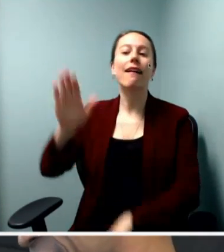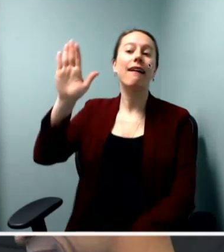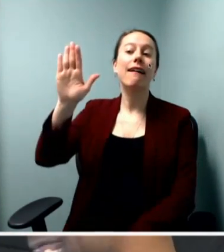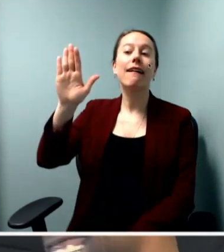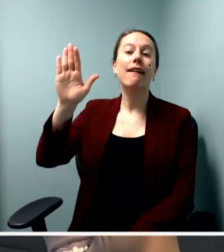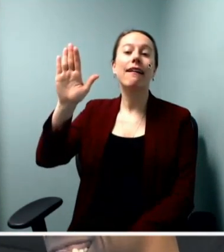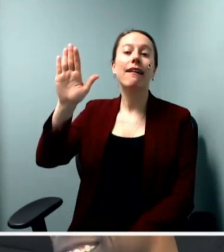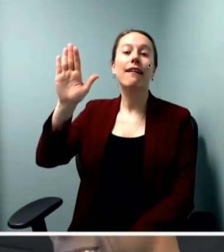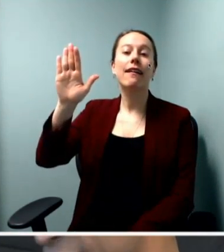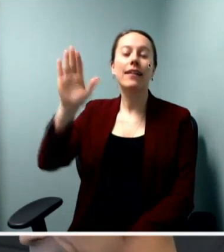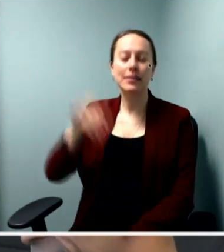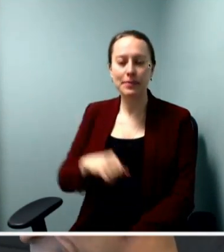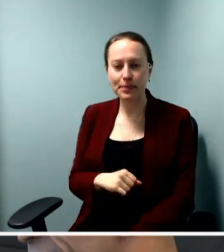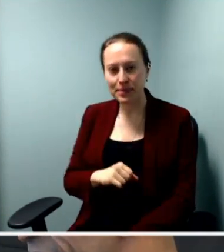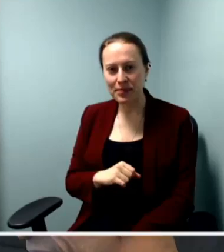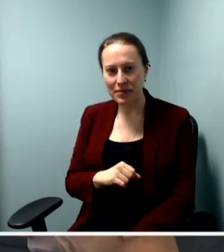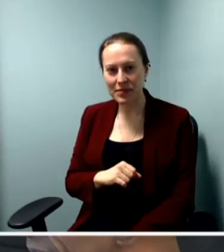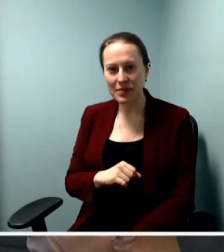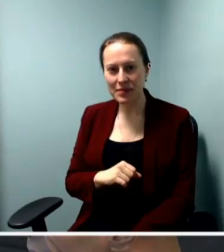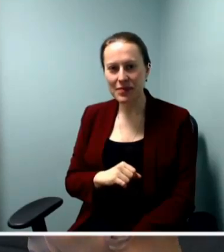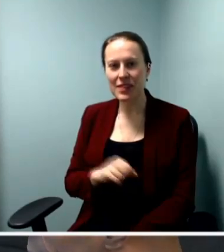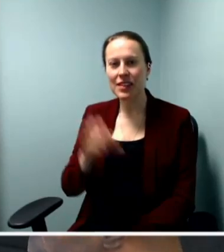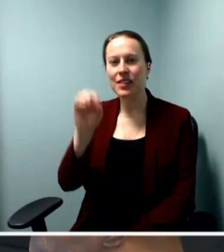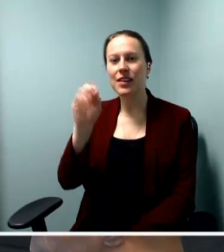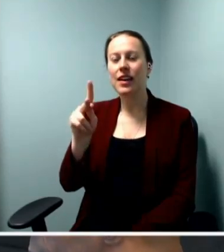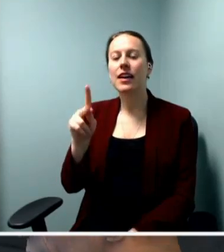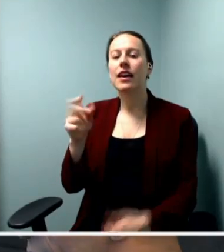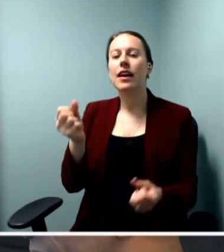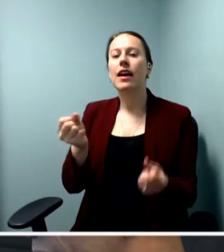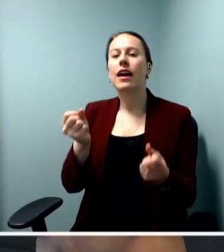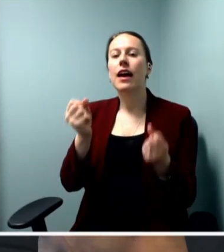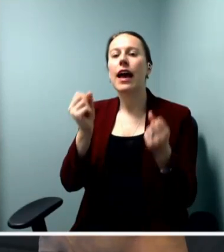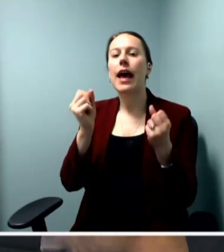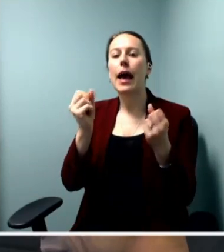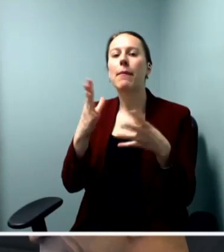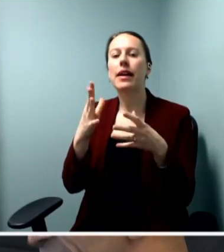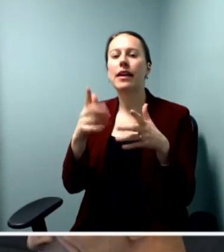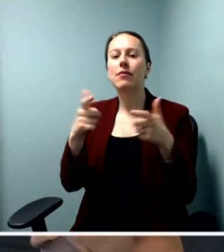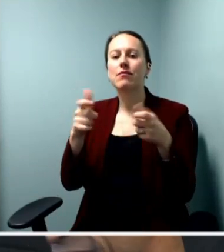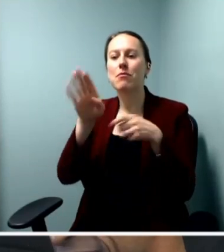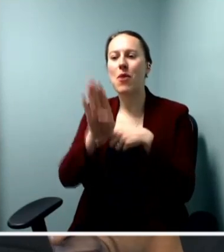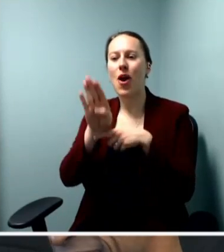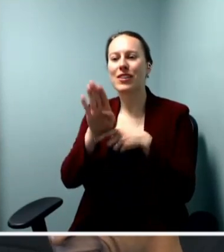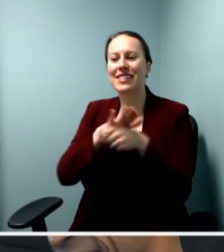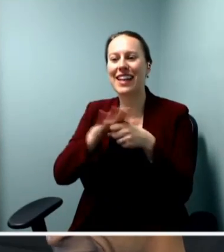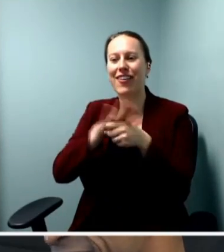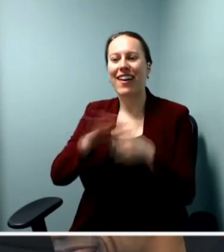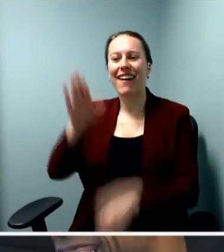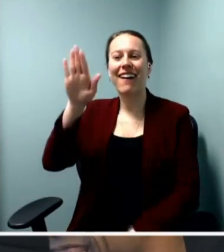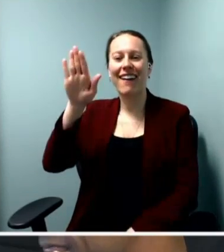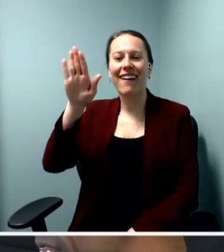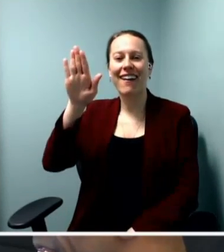Yeah. And in greater Boston, also? Ooh, interesting.